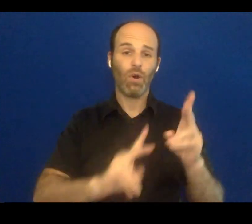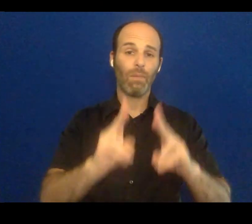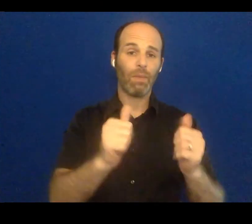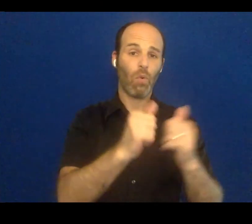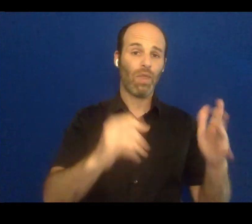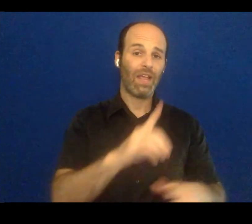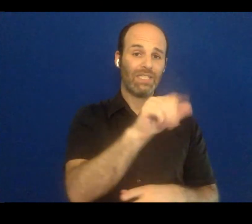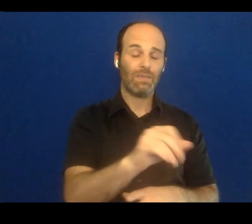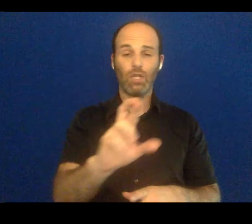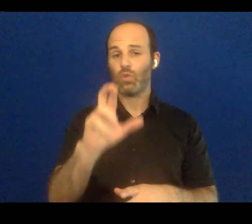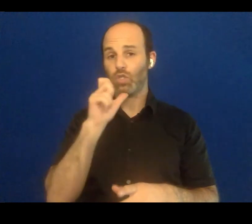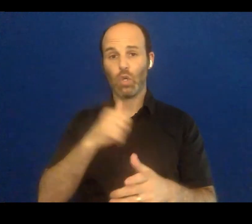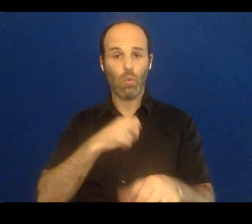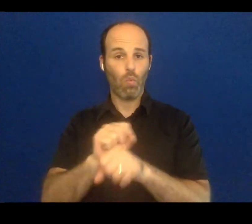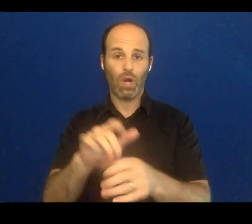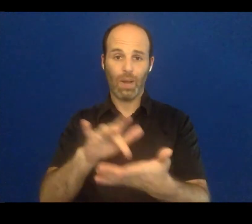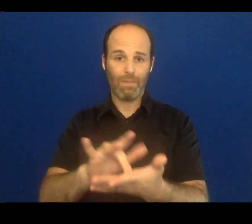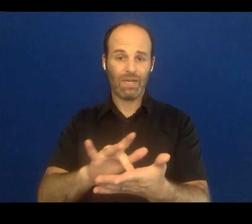OR NOT WORKING IN MEDICINE CAN